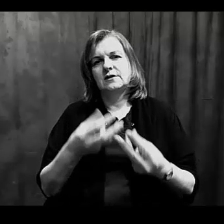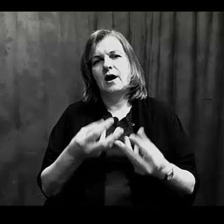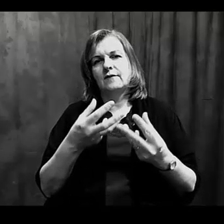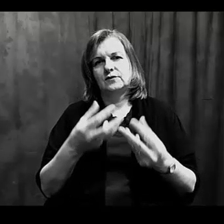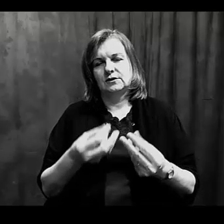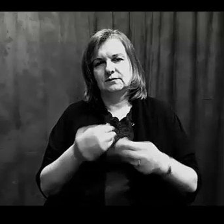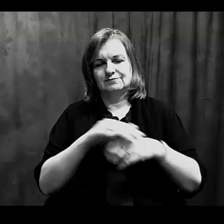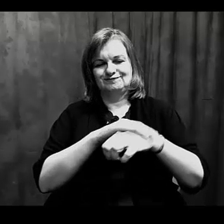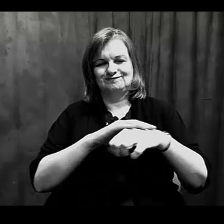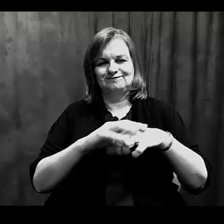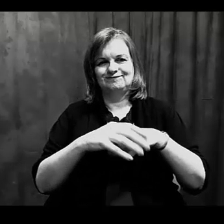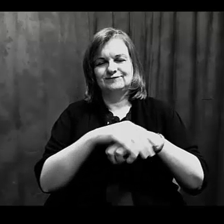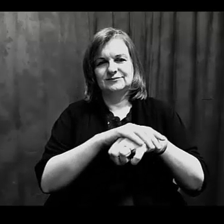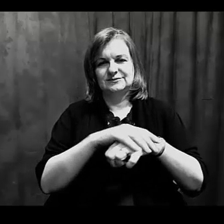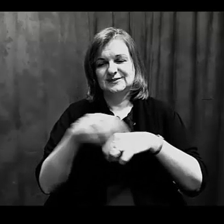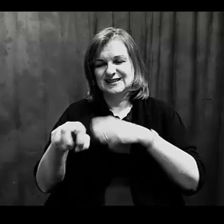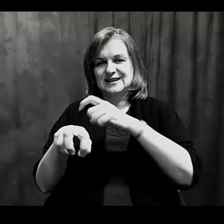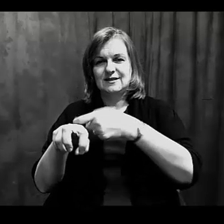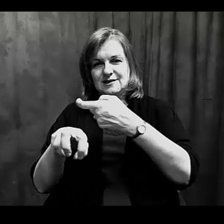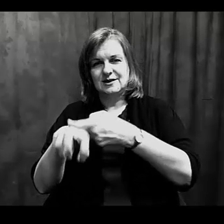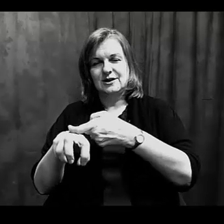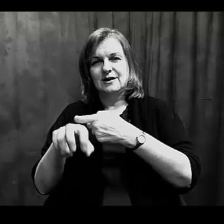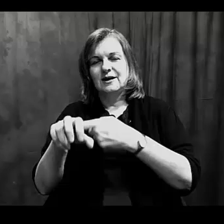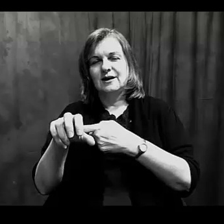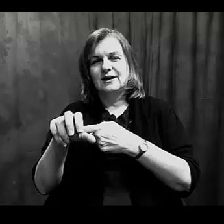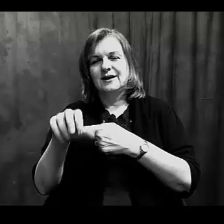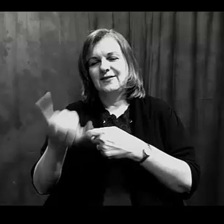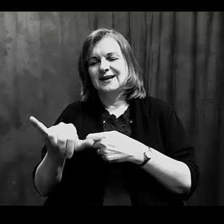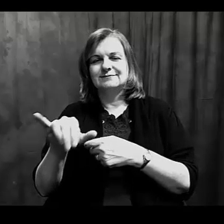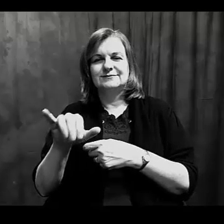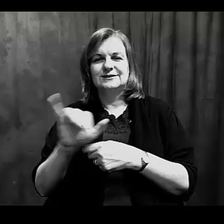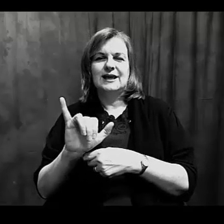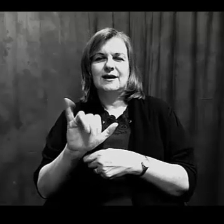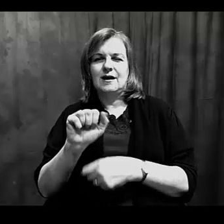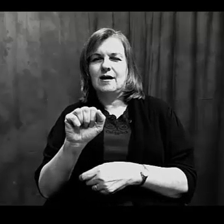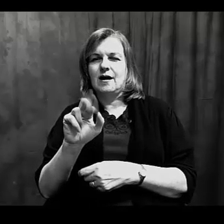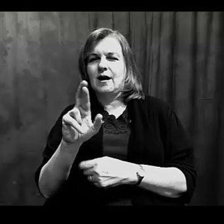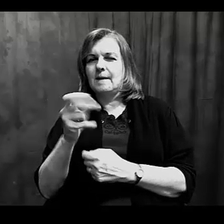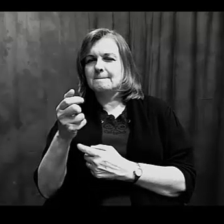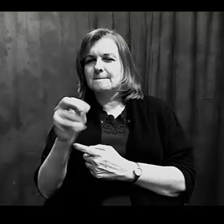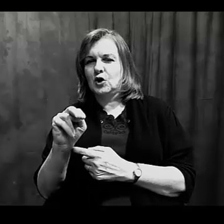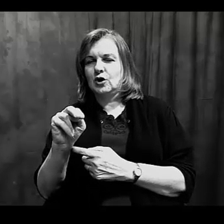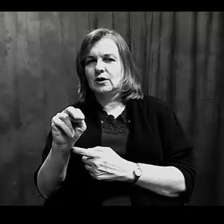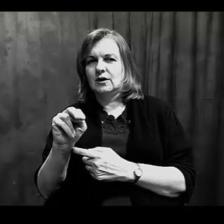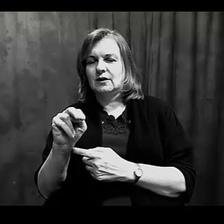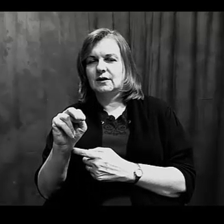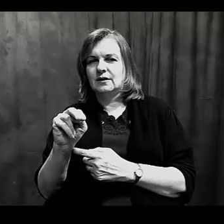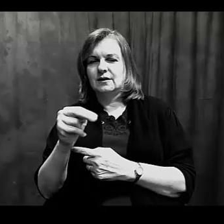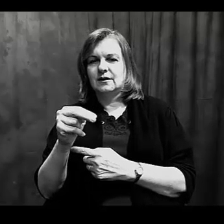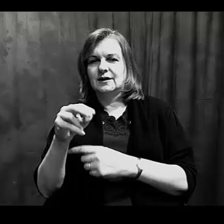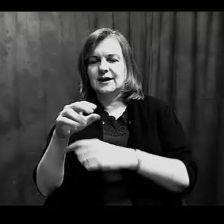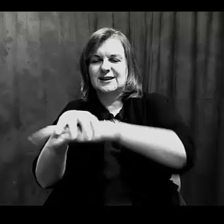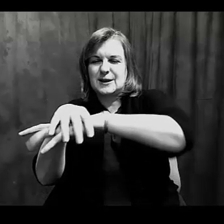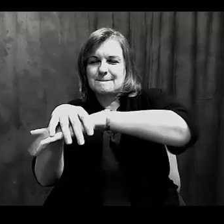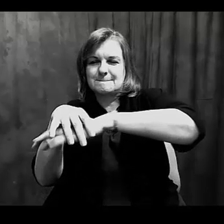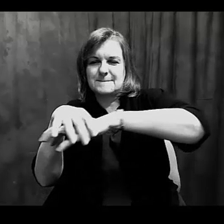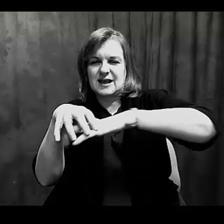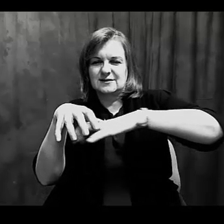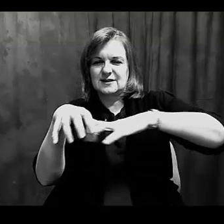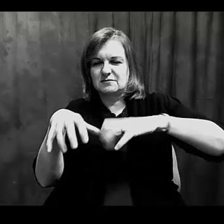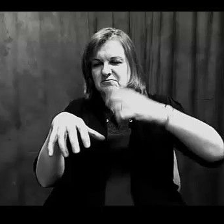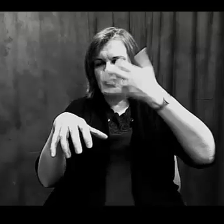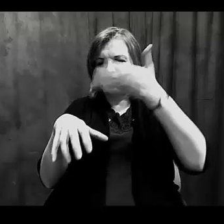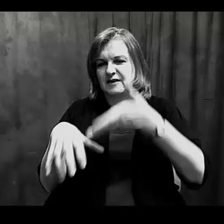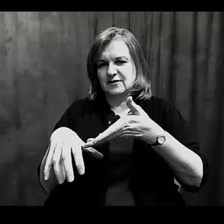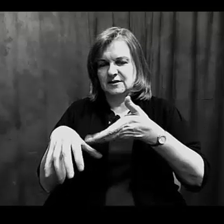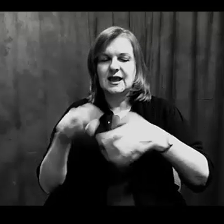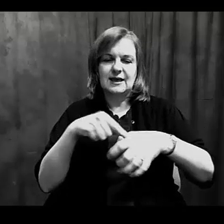when we look at him he shedding his exoskeleton in order to grow these organisms have to shed that exskeleton